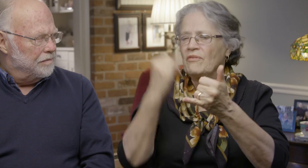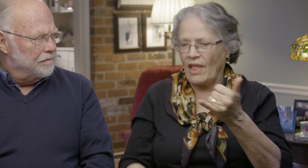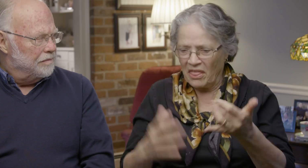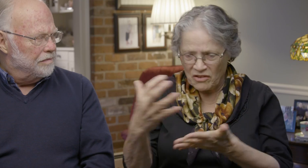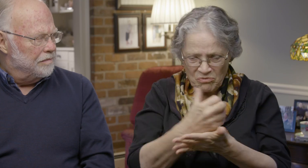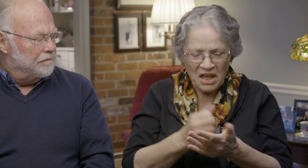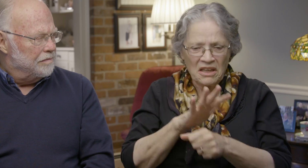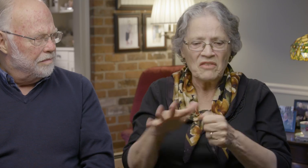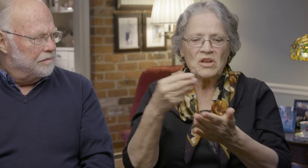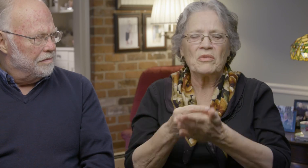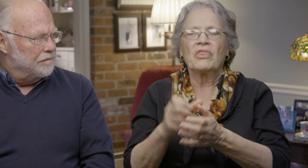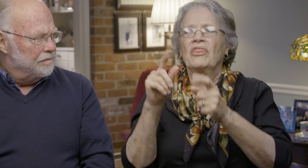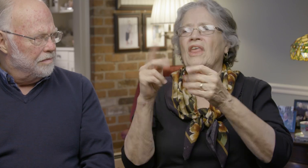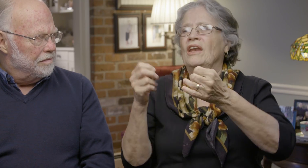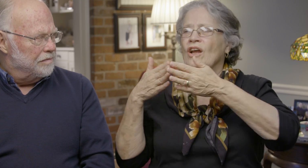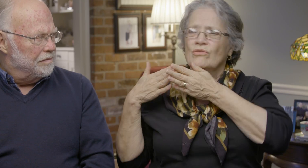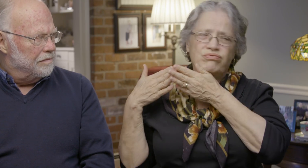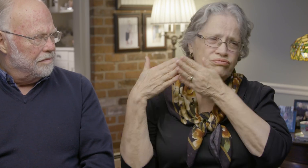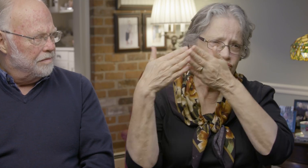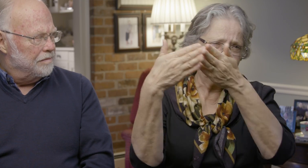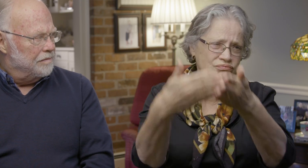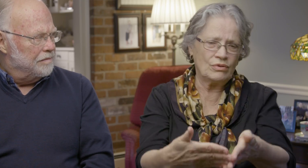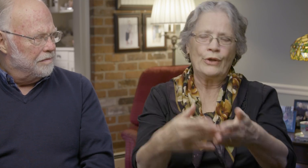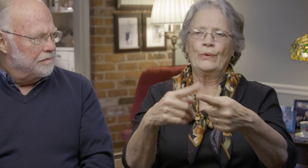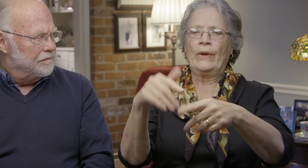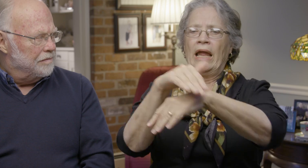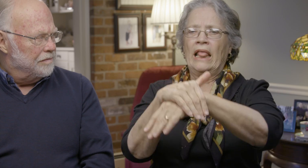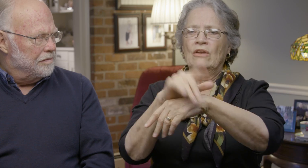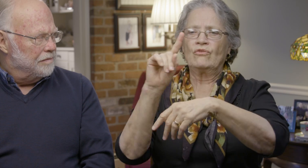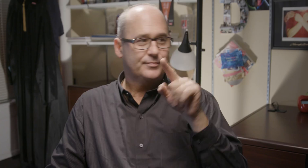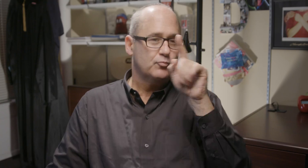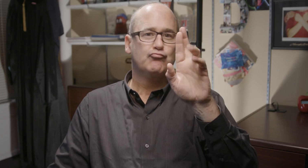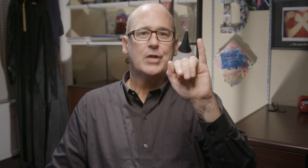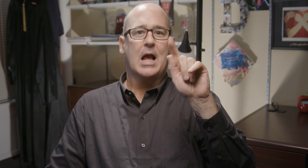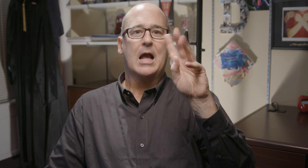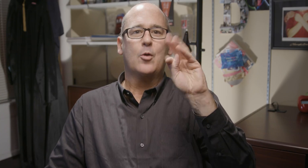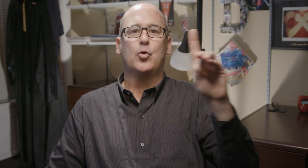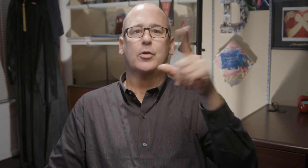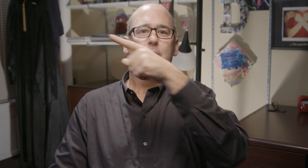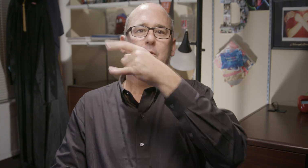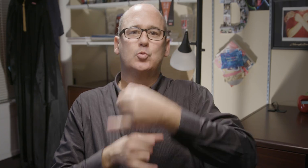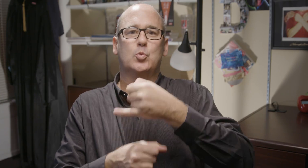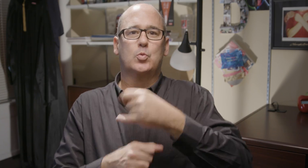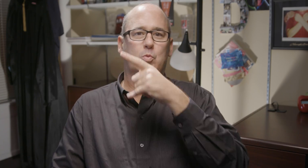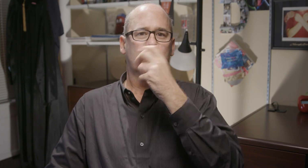Once he had enough, he sailed to England. He visited the Braidwood Institute,